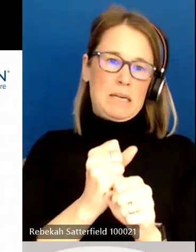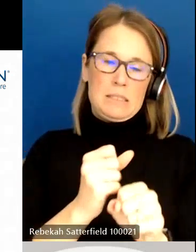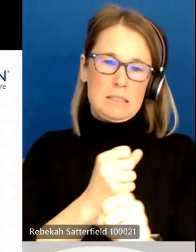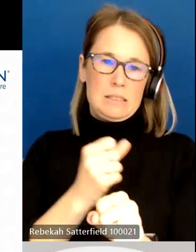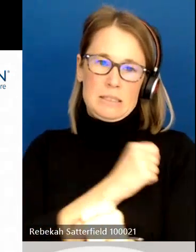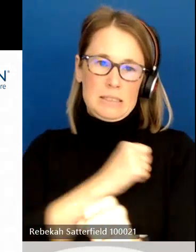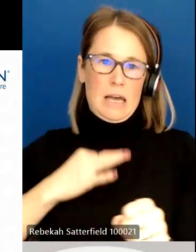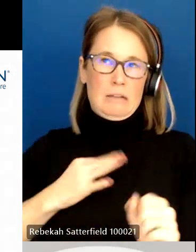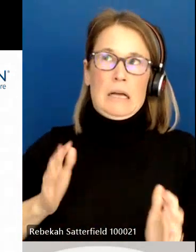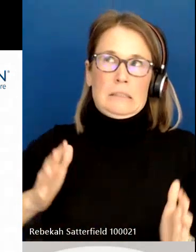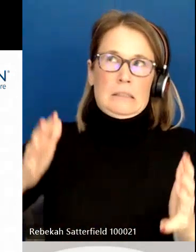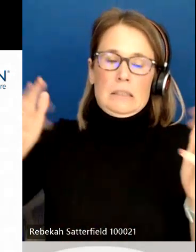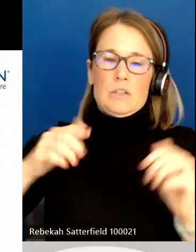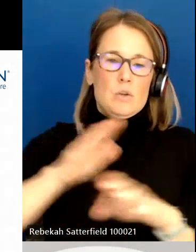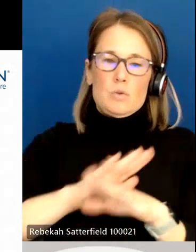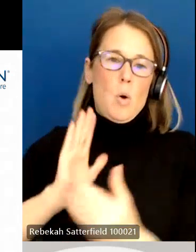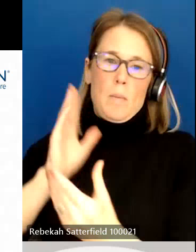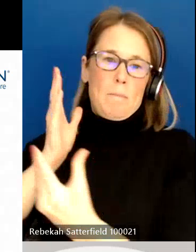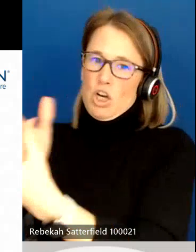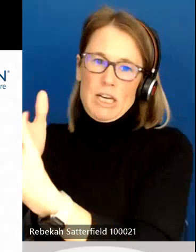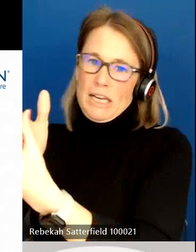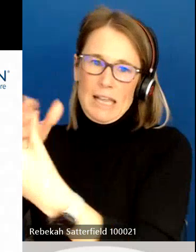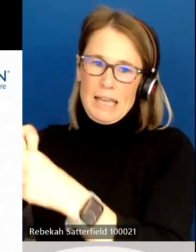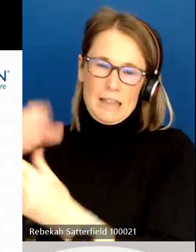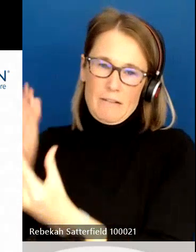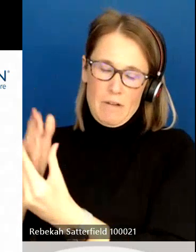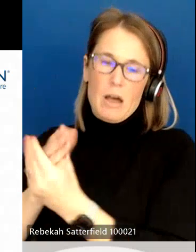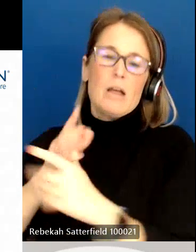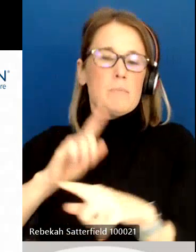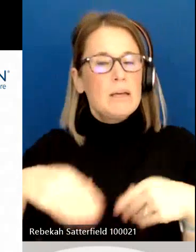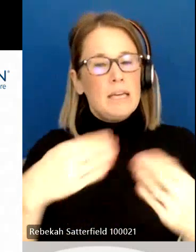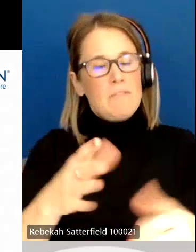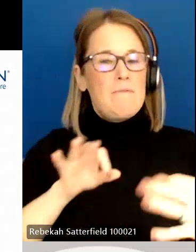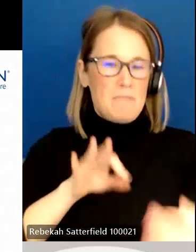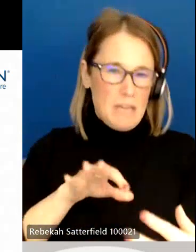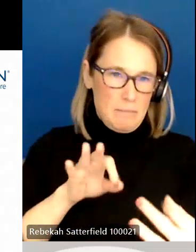I would provide constructive feedback based on the areas identified for improvement and perhaps